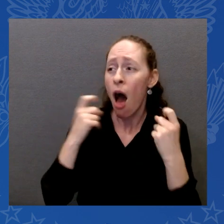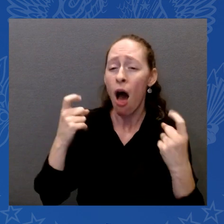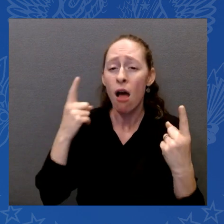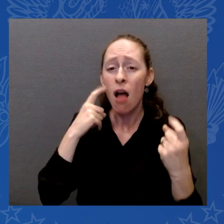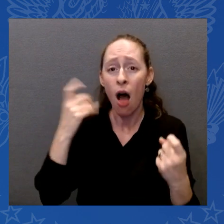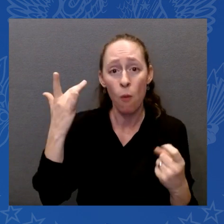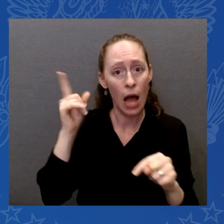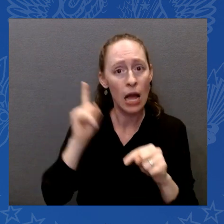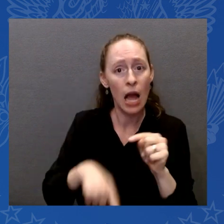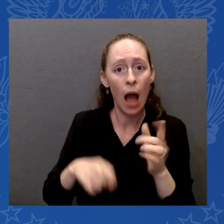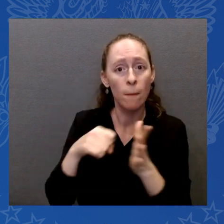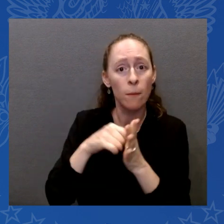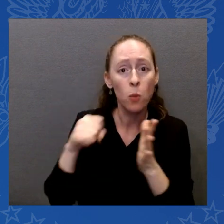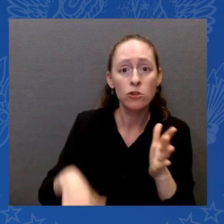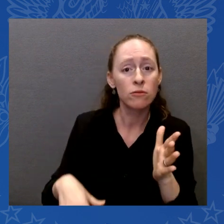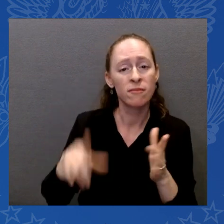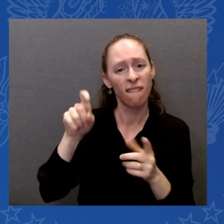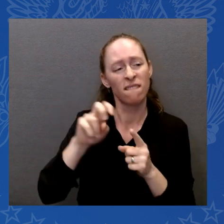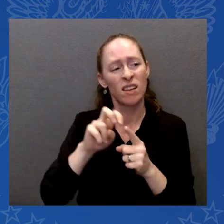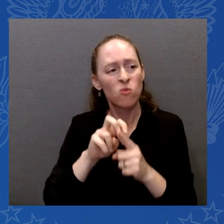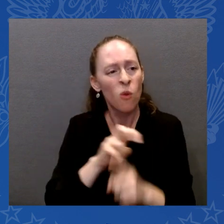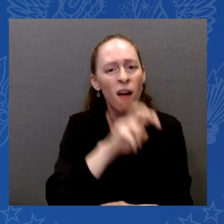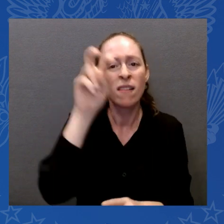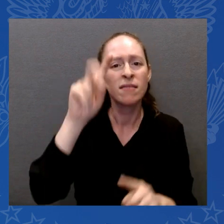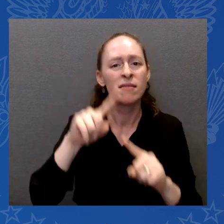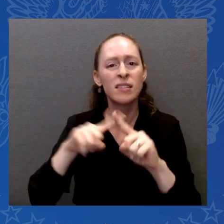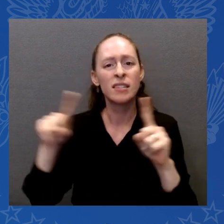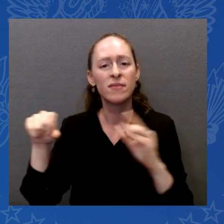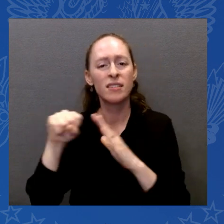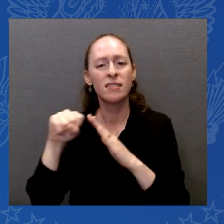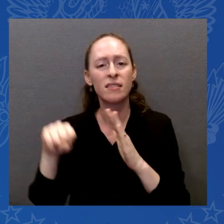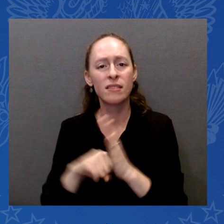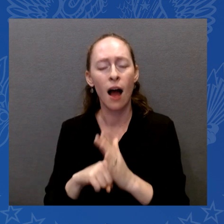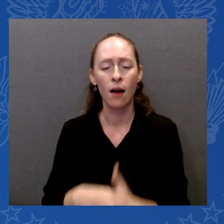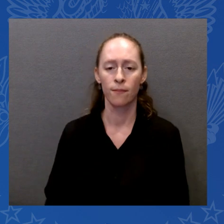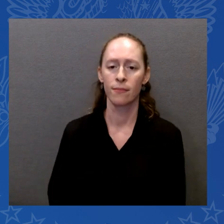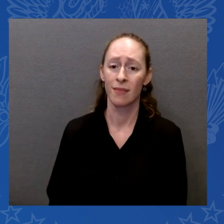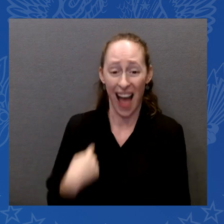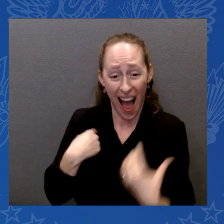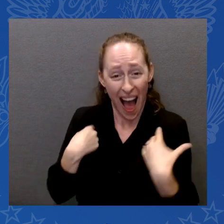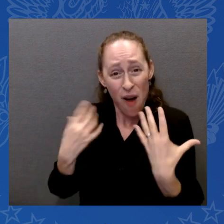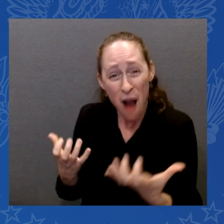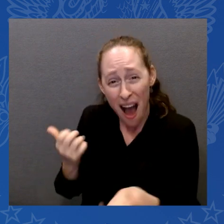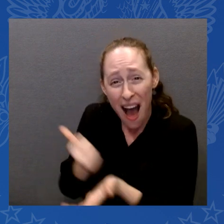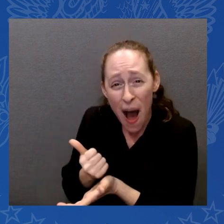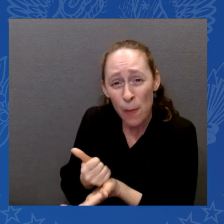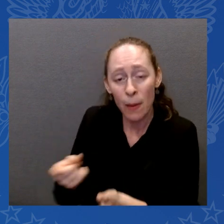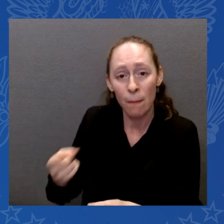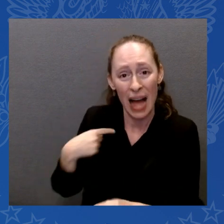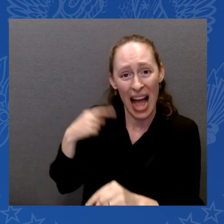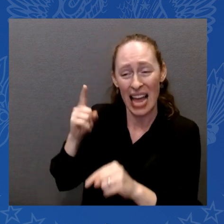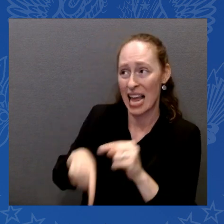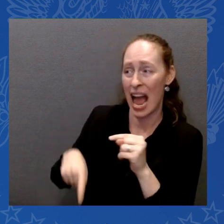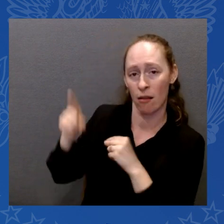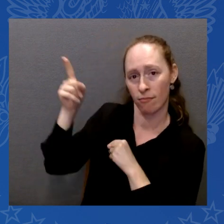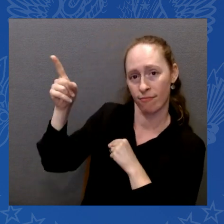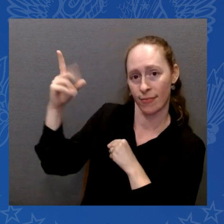I can't imagine having to tell someone you are sick but not sick enough to receive care in our state